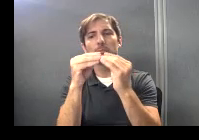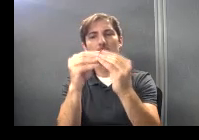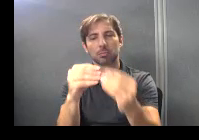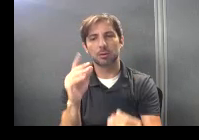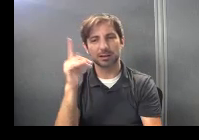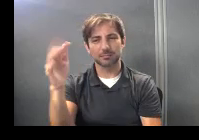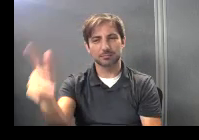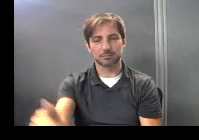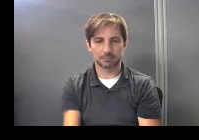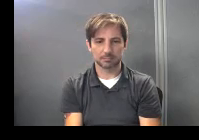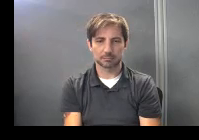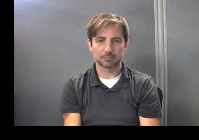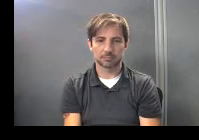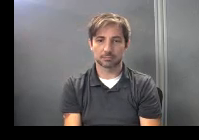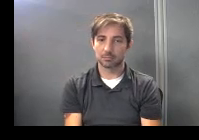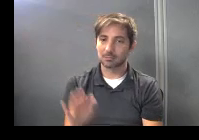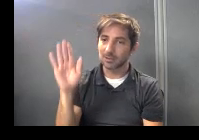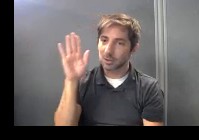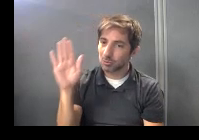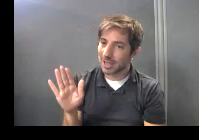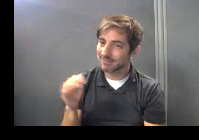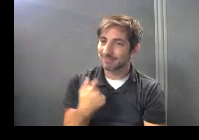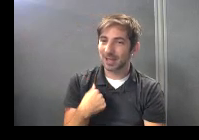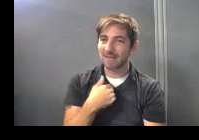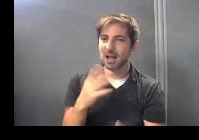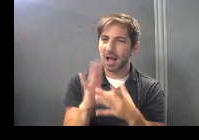GREAT. WE HAVE A COMMENT FROM ELIZABETH WHO SAYS,